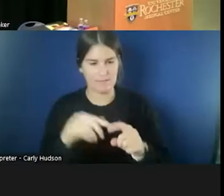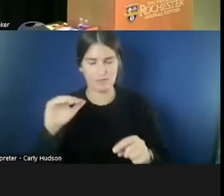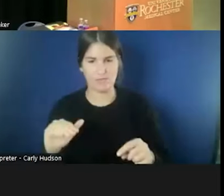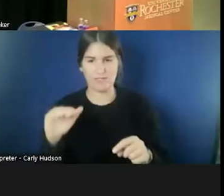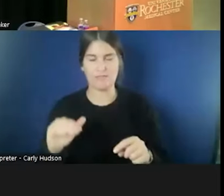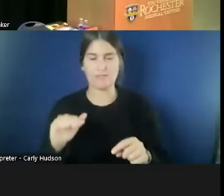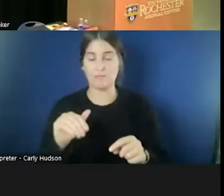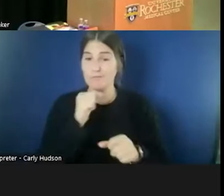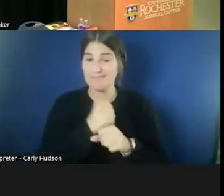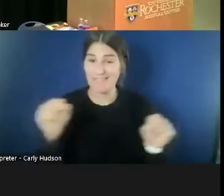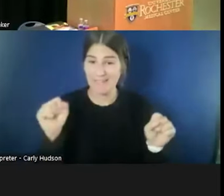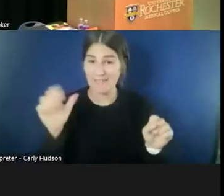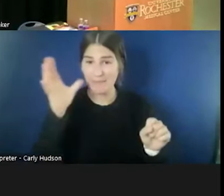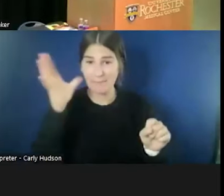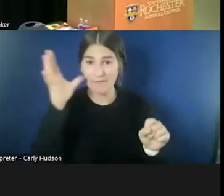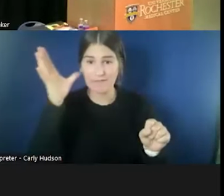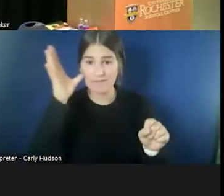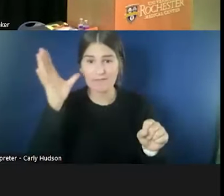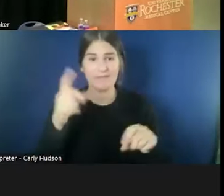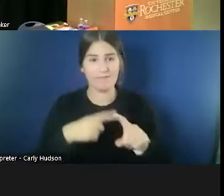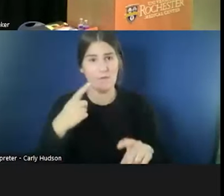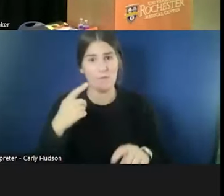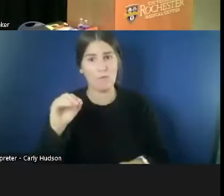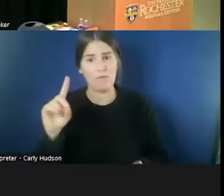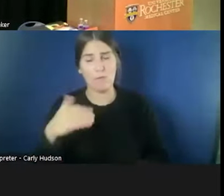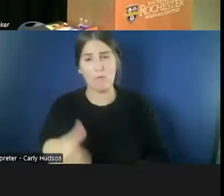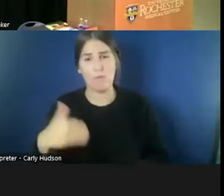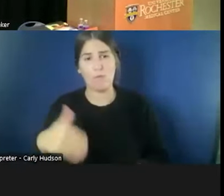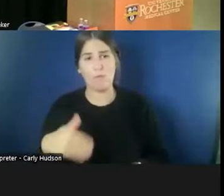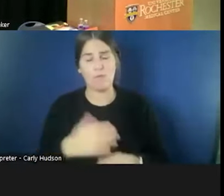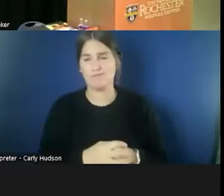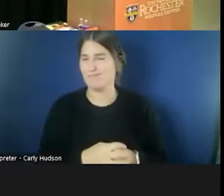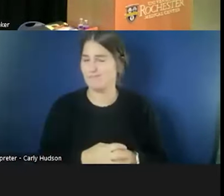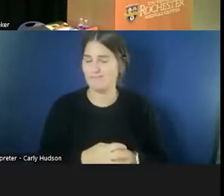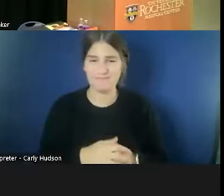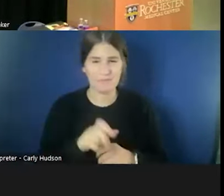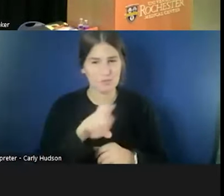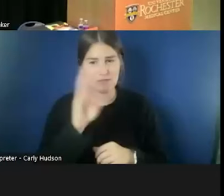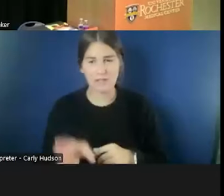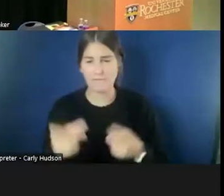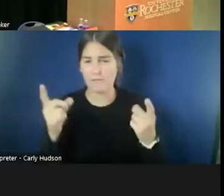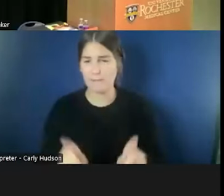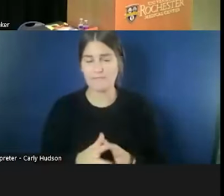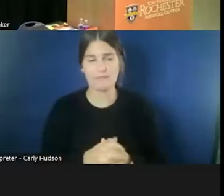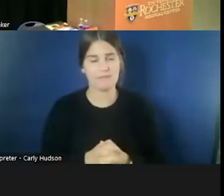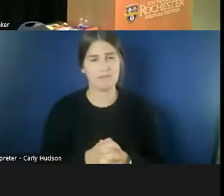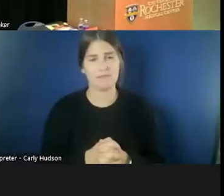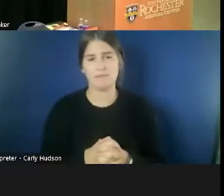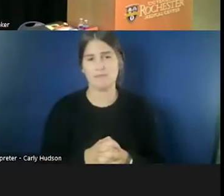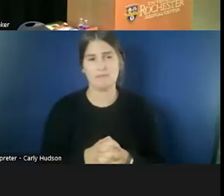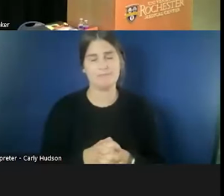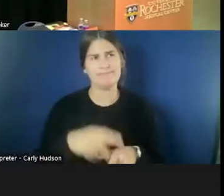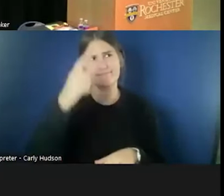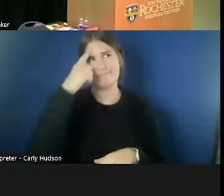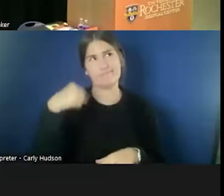parent from an overdose that shouldn't be the case and we have to think what can we do respectively